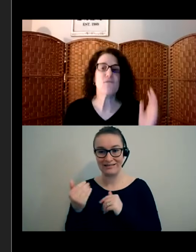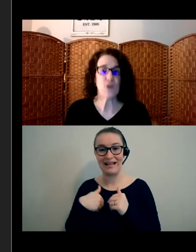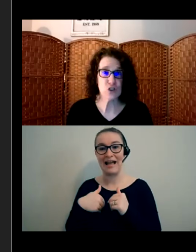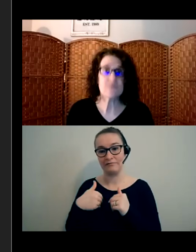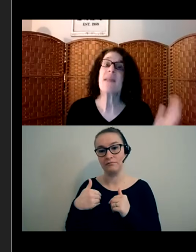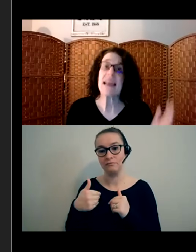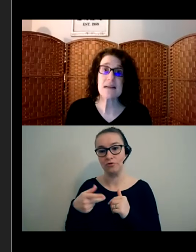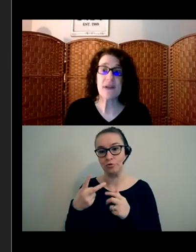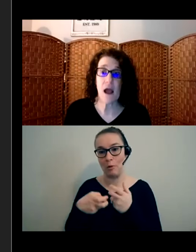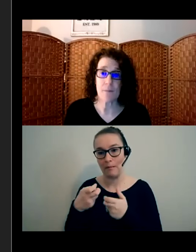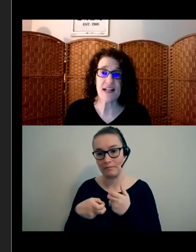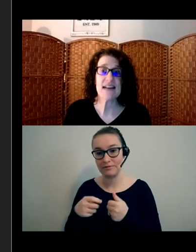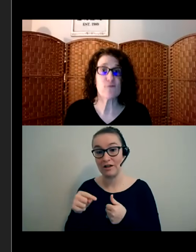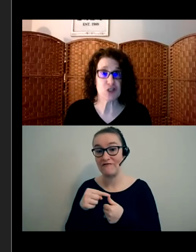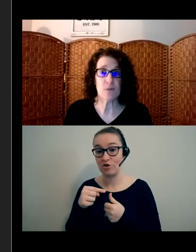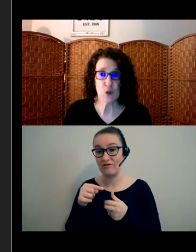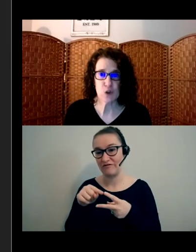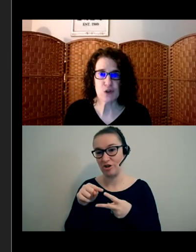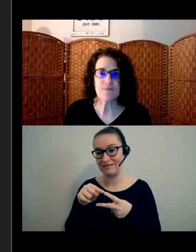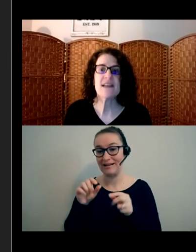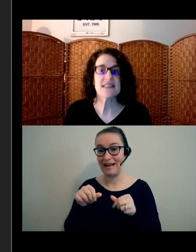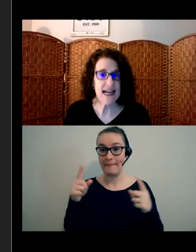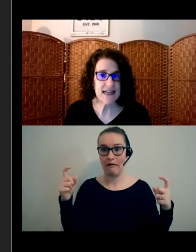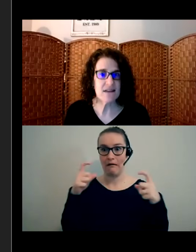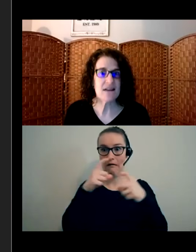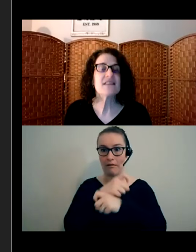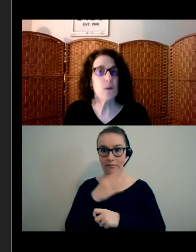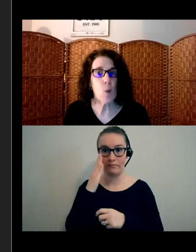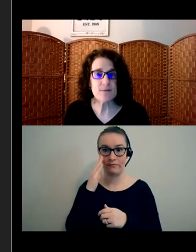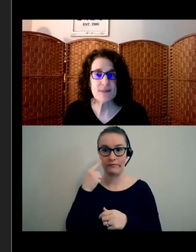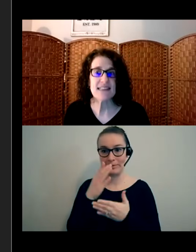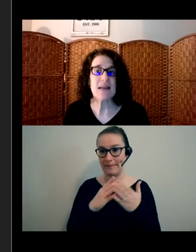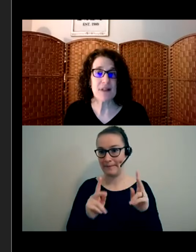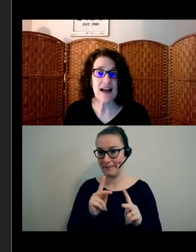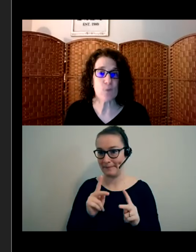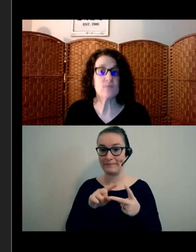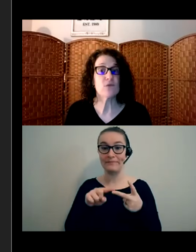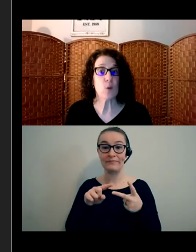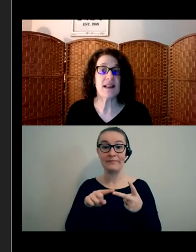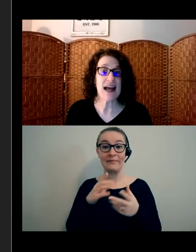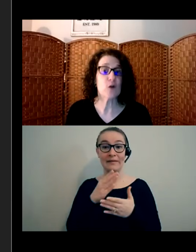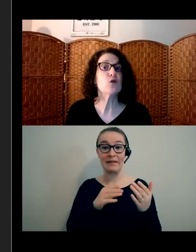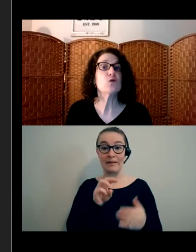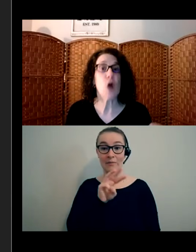First, it can be complicated for some users. Second, some websites and platforms don't allow you